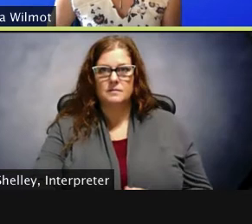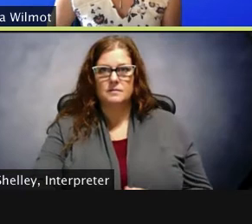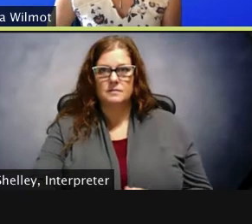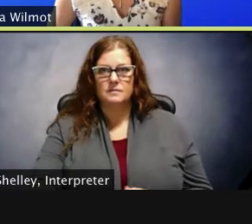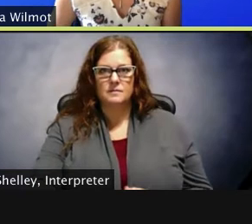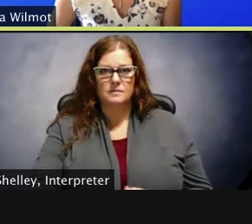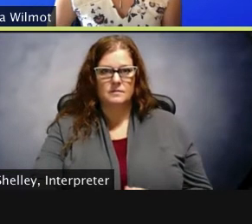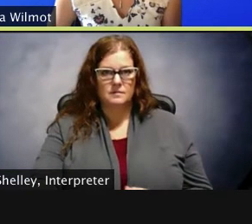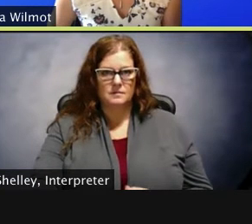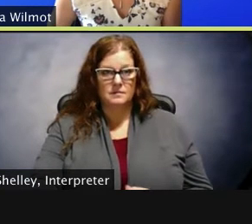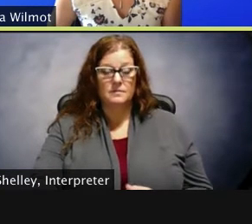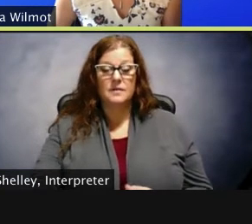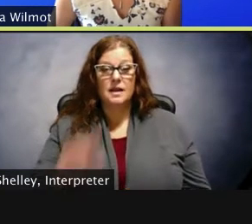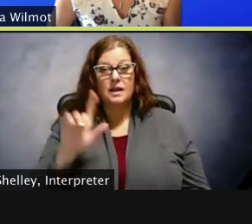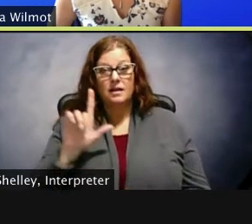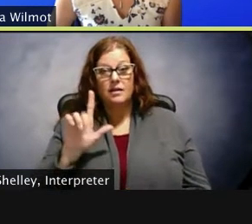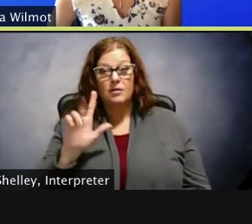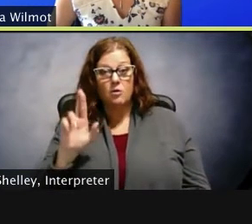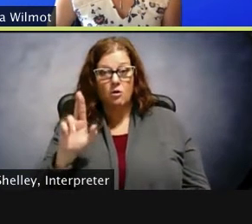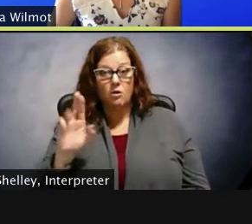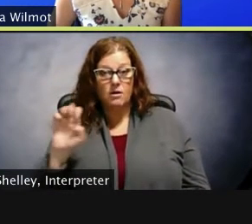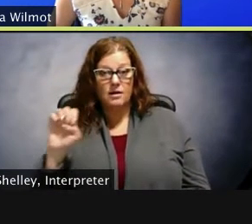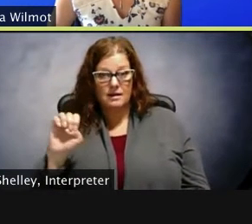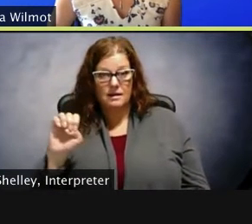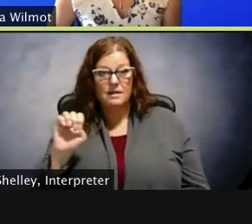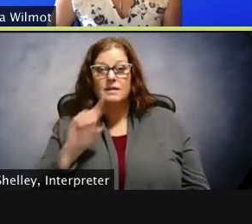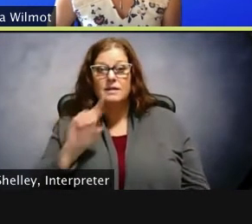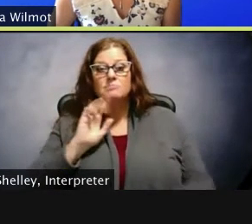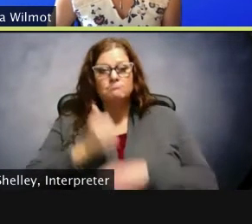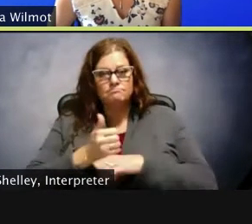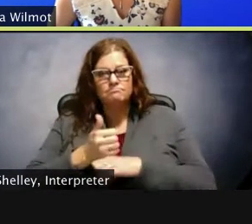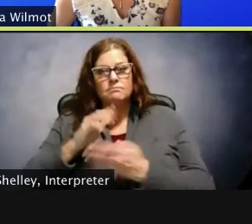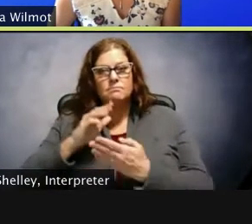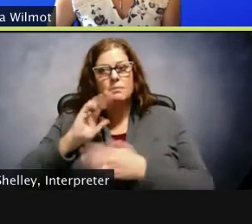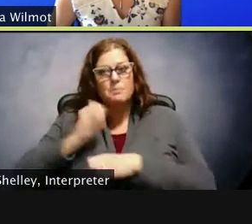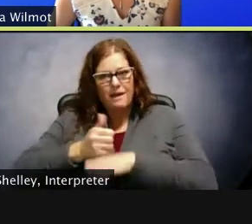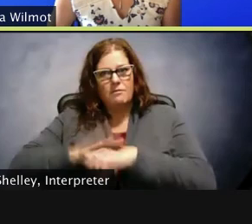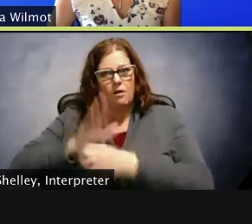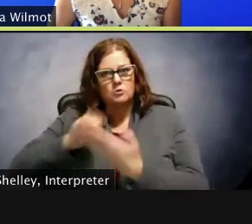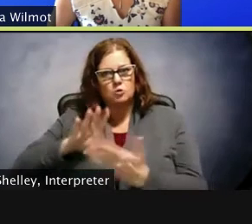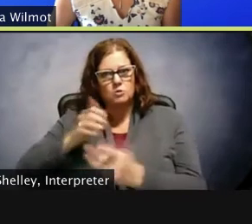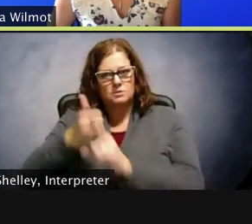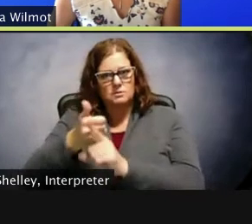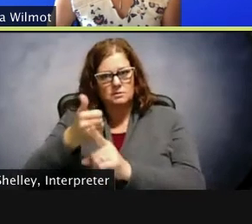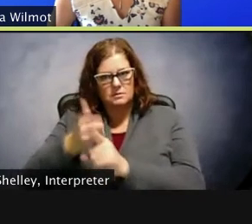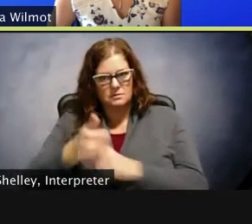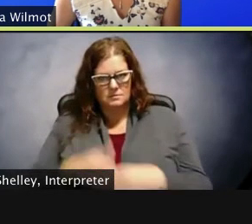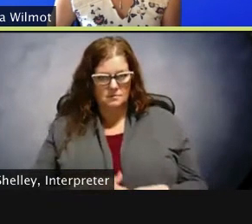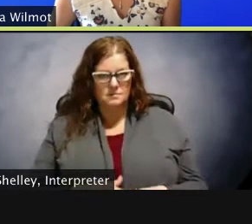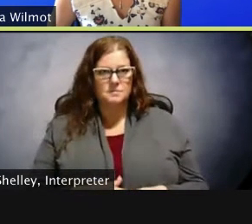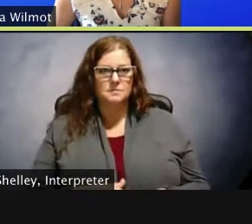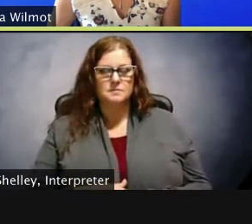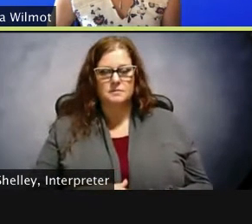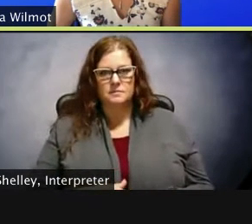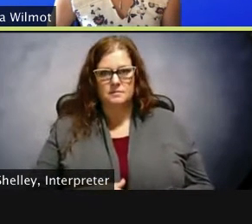Least Restrictive Environment is student-based.